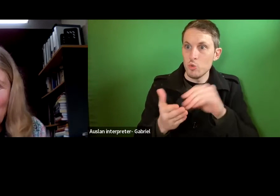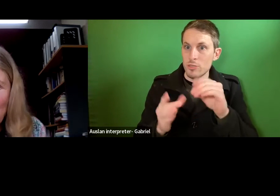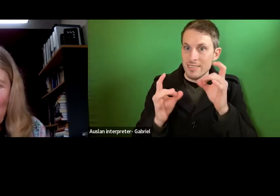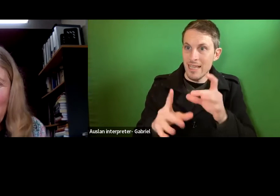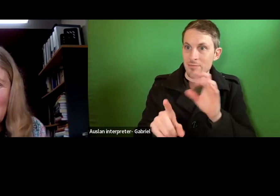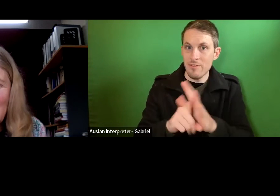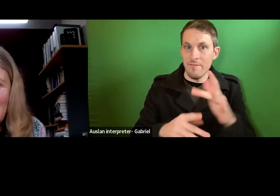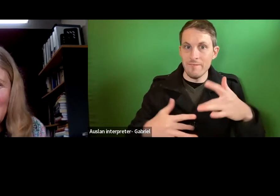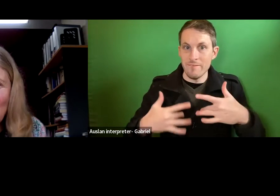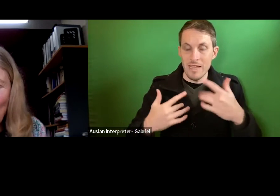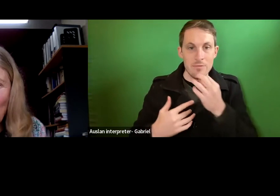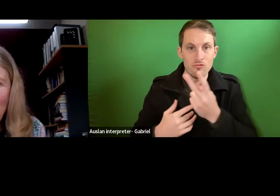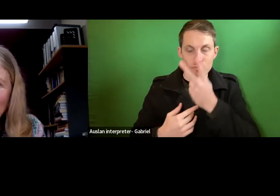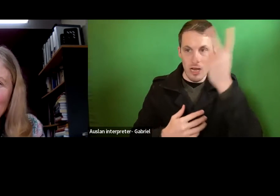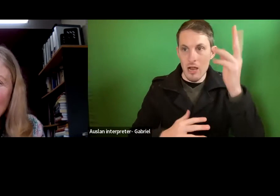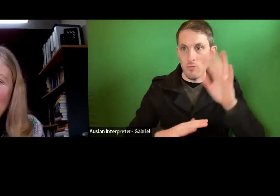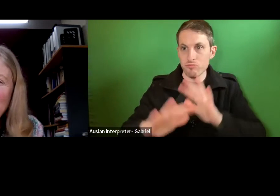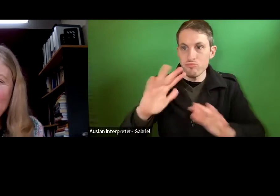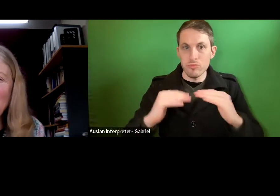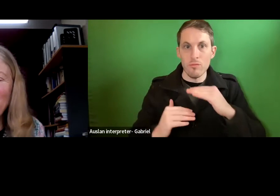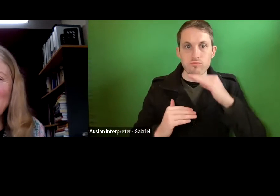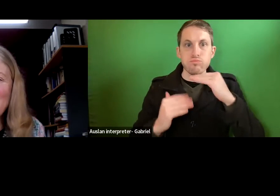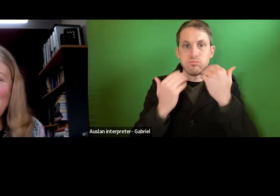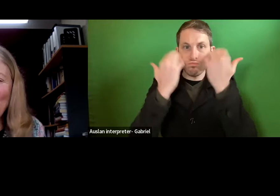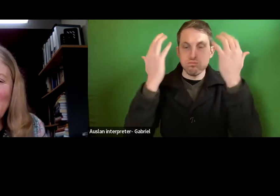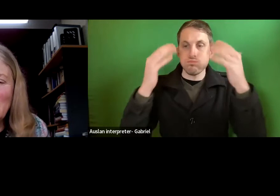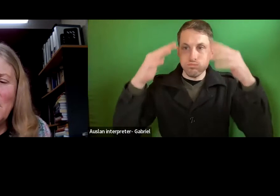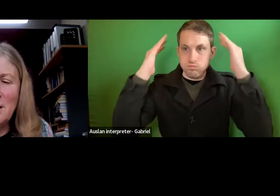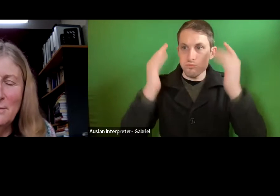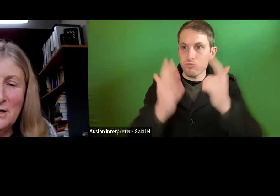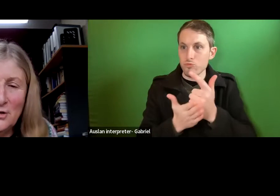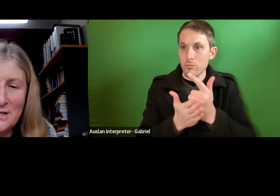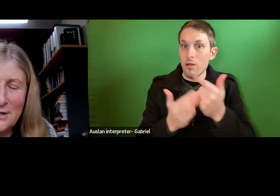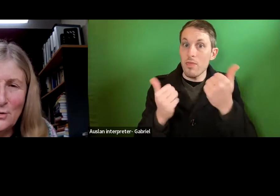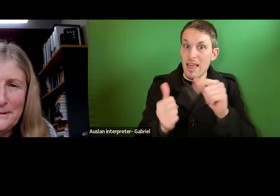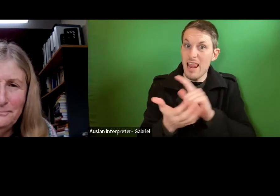they're drowning in this work, and this may be the first time we really pick up a learning disorder.